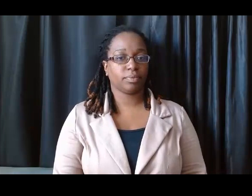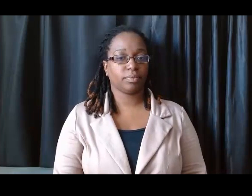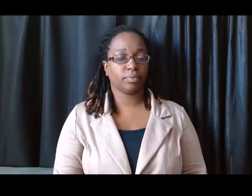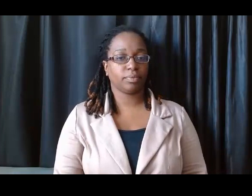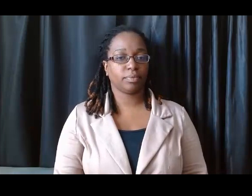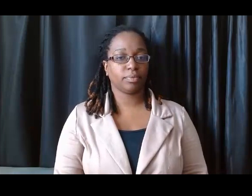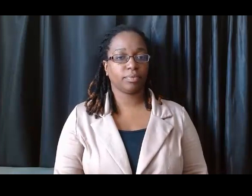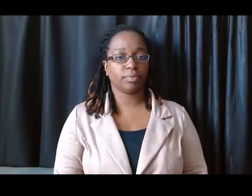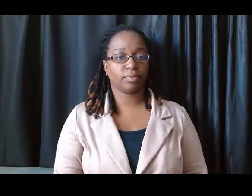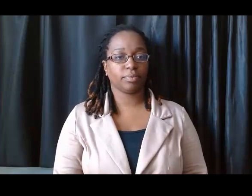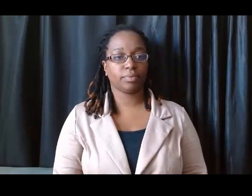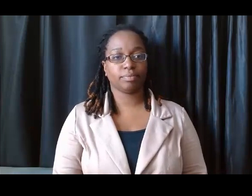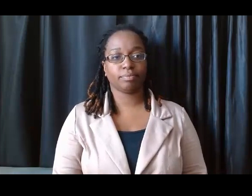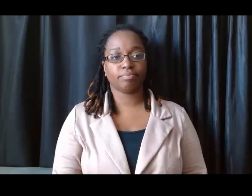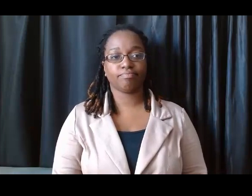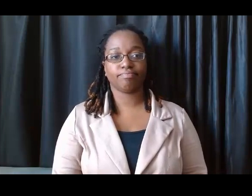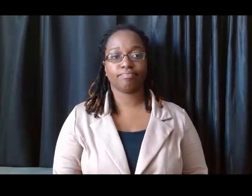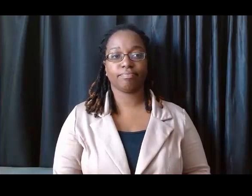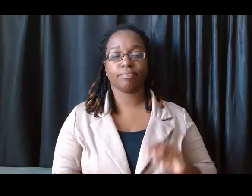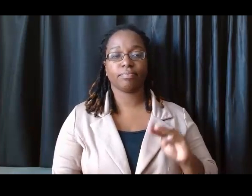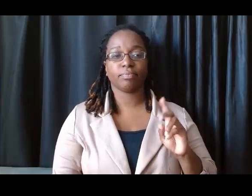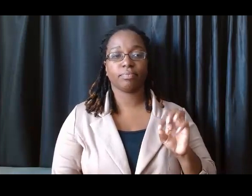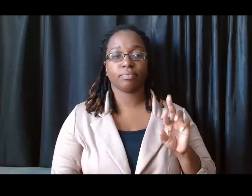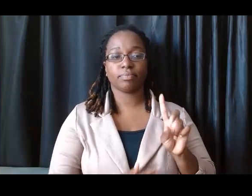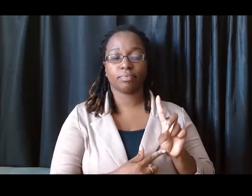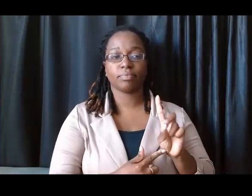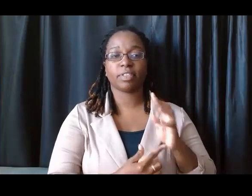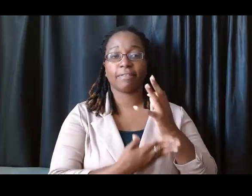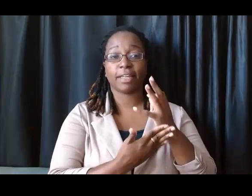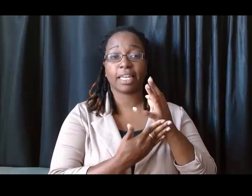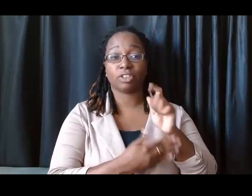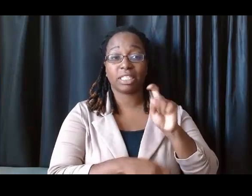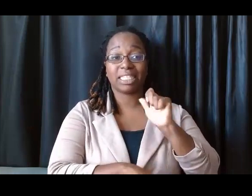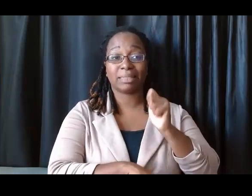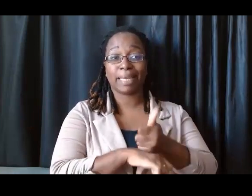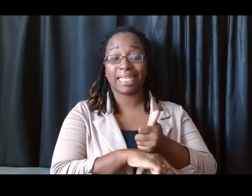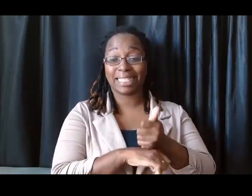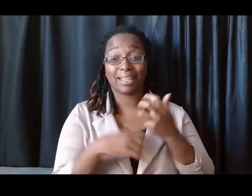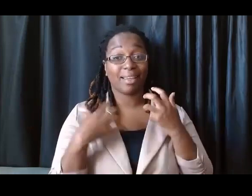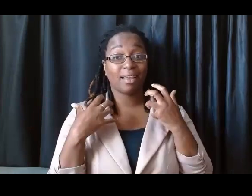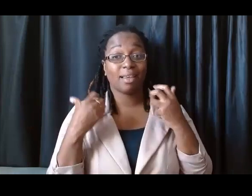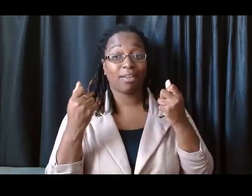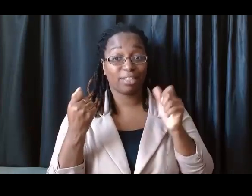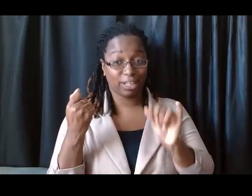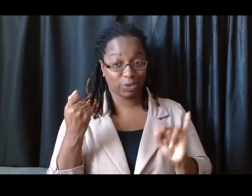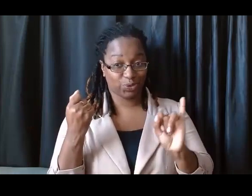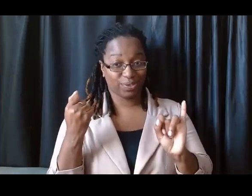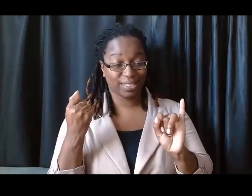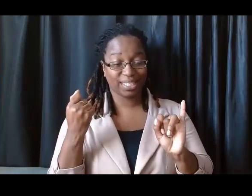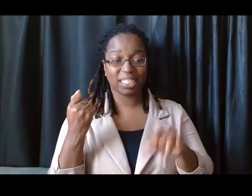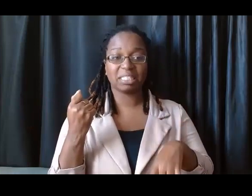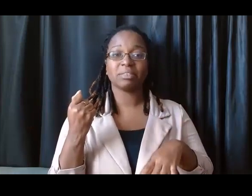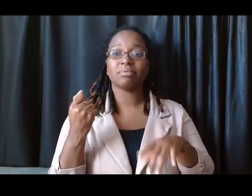Okay. So Medicaid is a financial means based health insurance. It is funded by a combination of state and federal dollars.